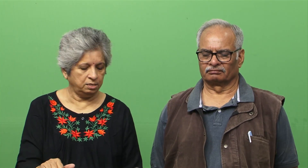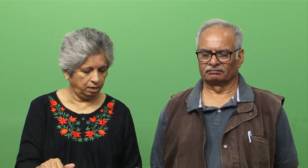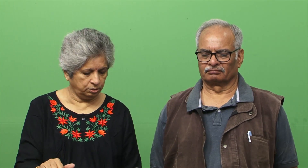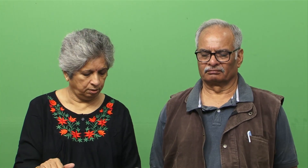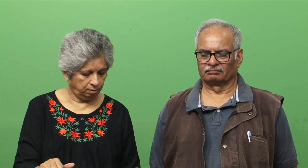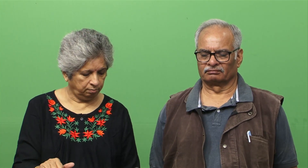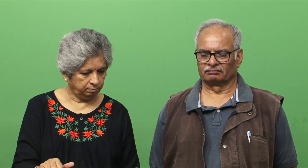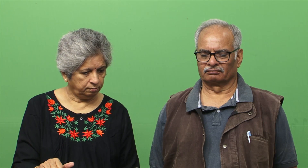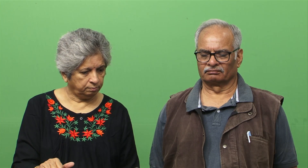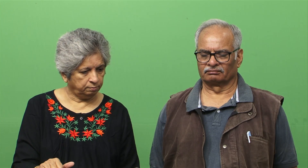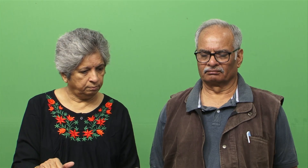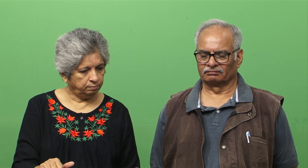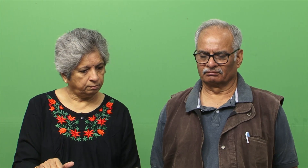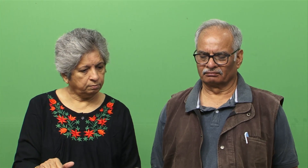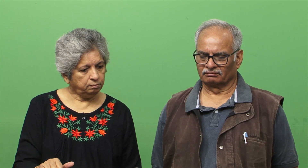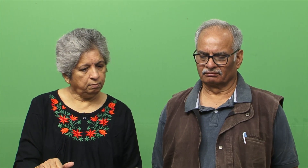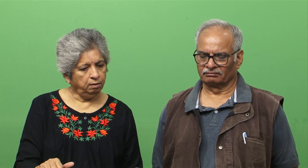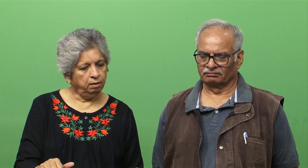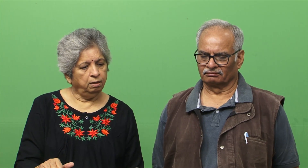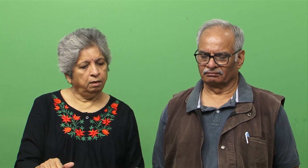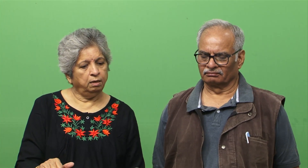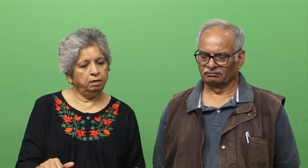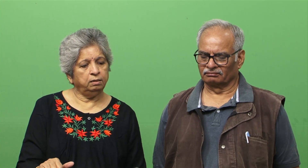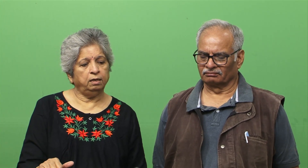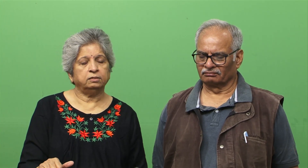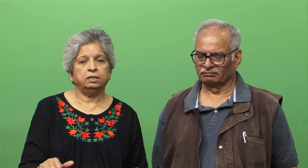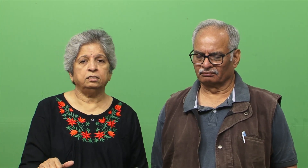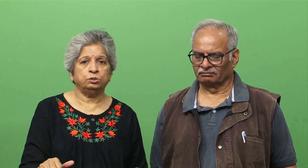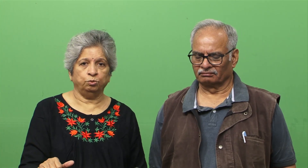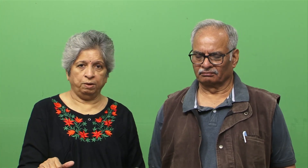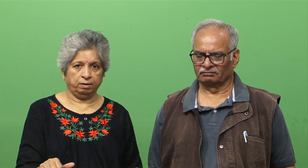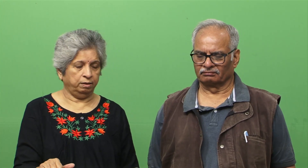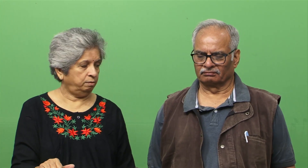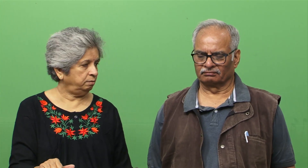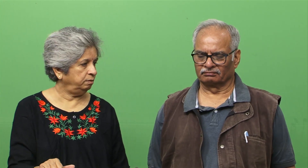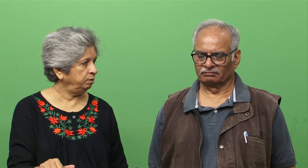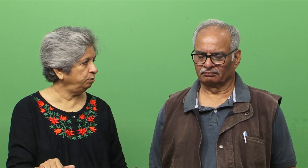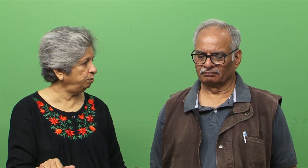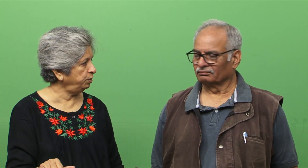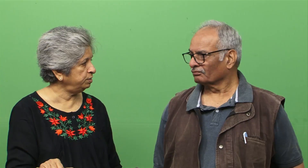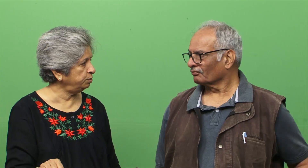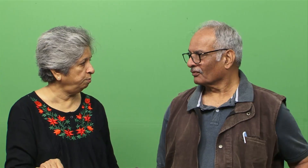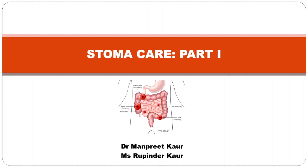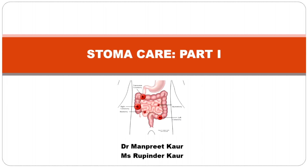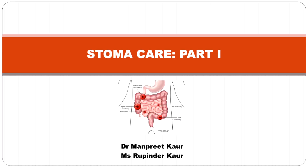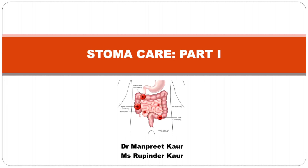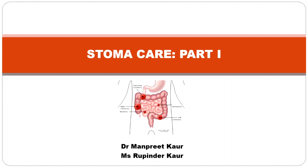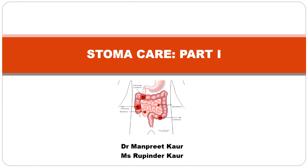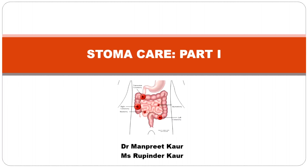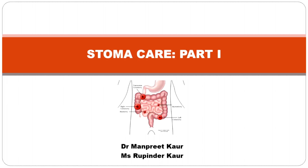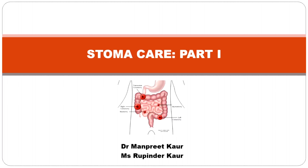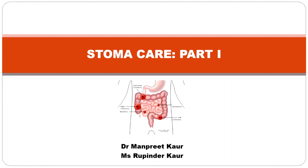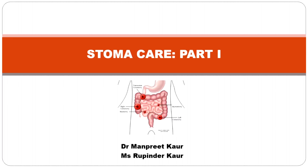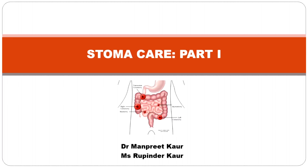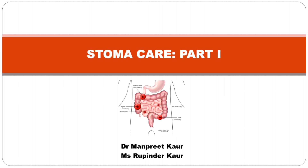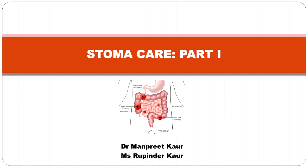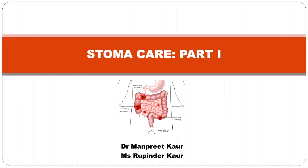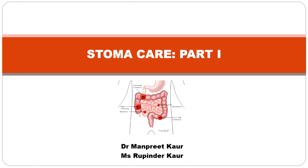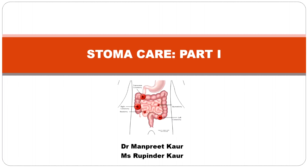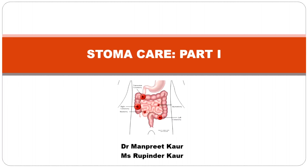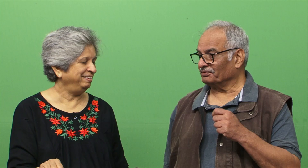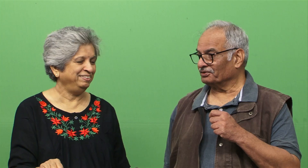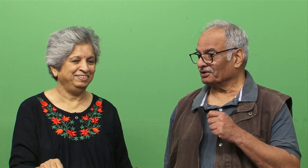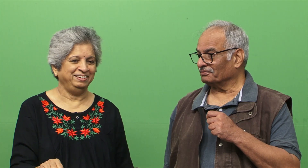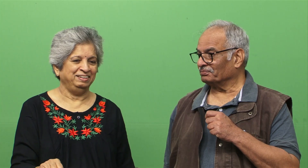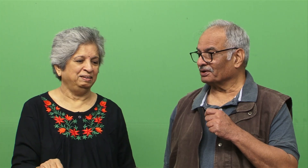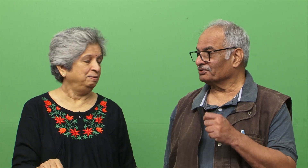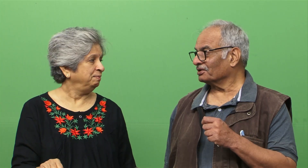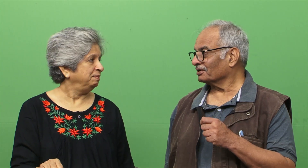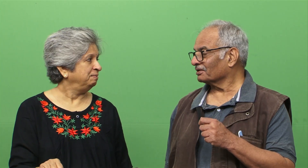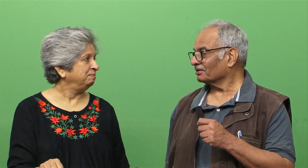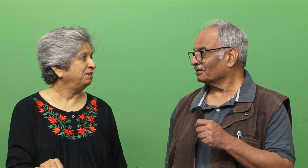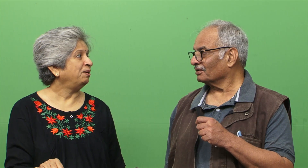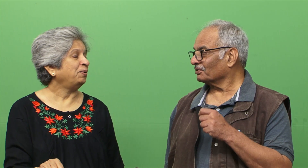lecture another lecture is toare you know what is St that is what you see uh artificial puncture or